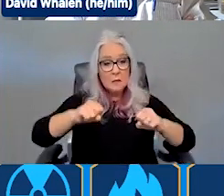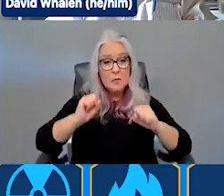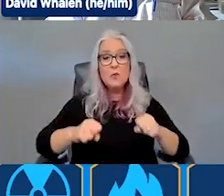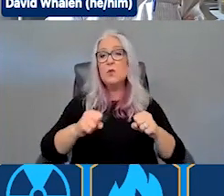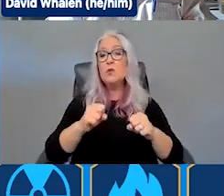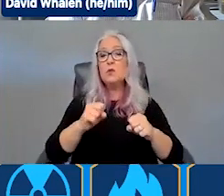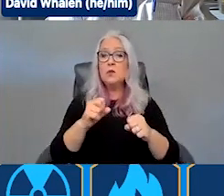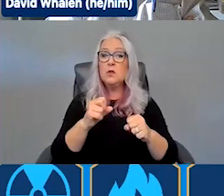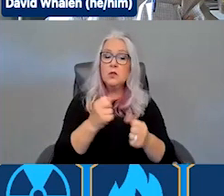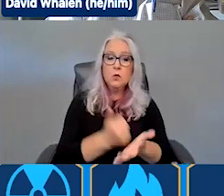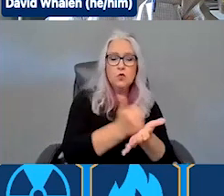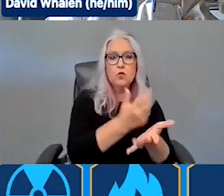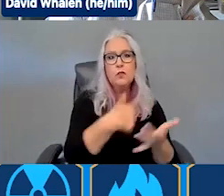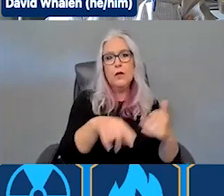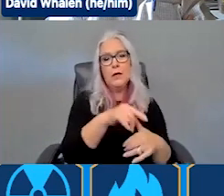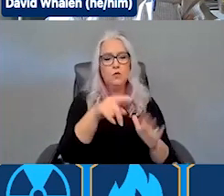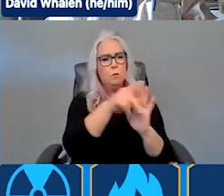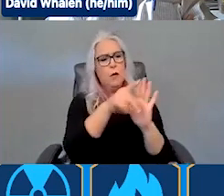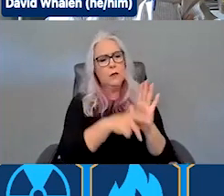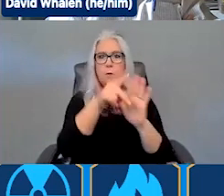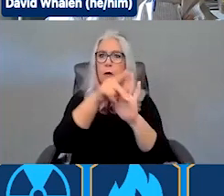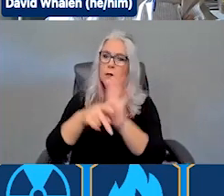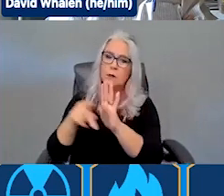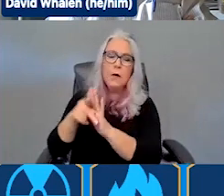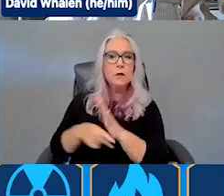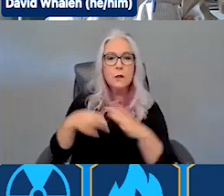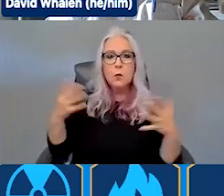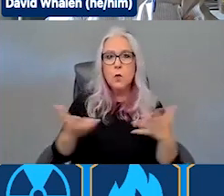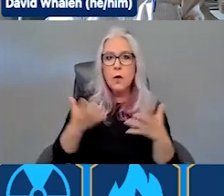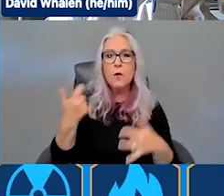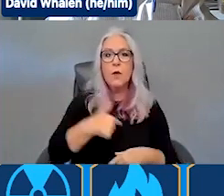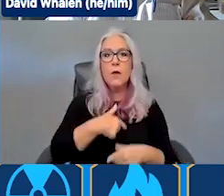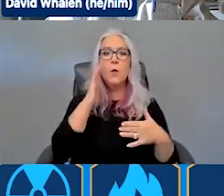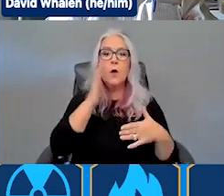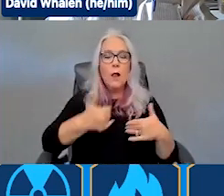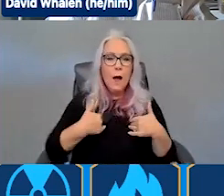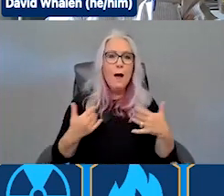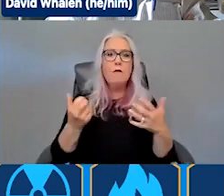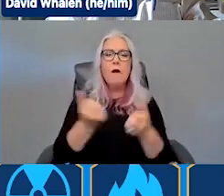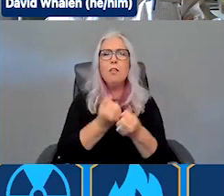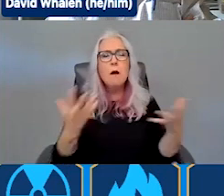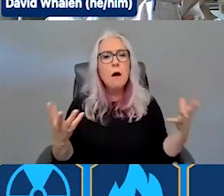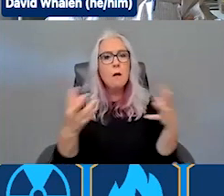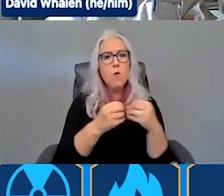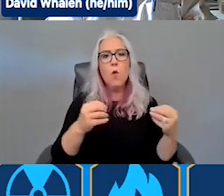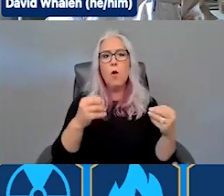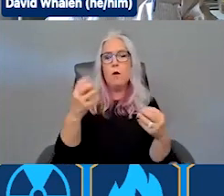writing triage protocols then we will have mortality and we will have people who die when those